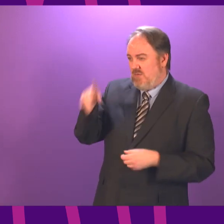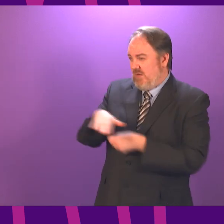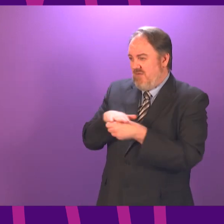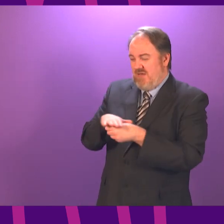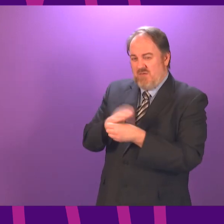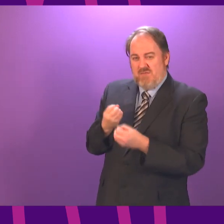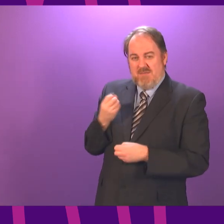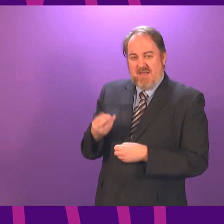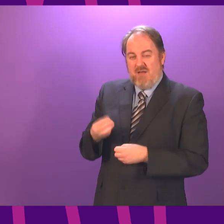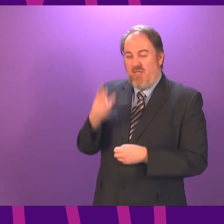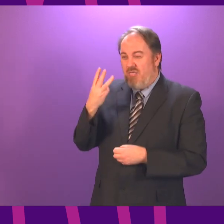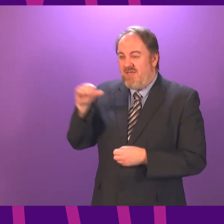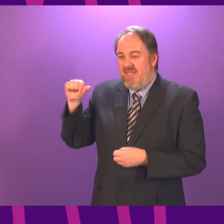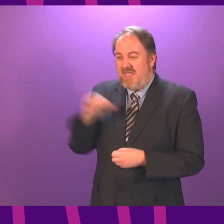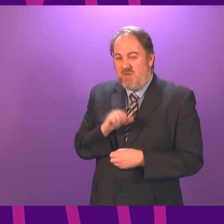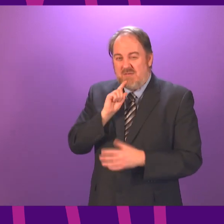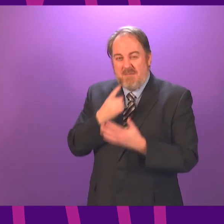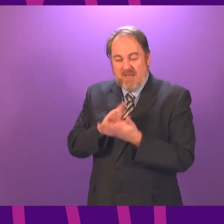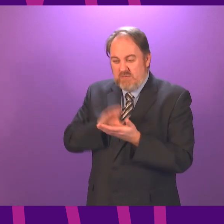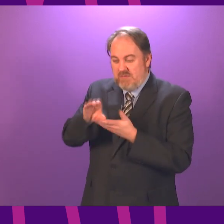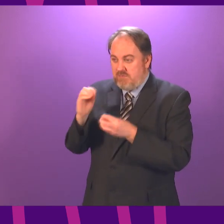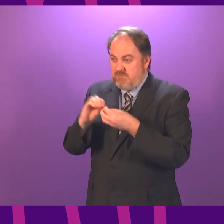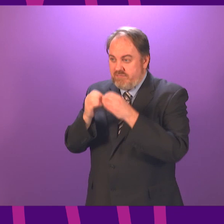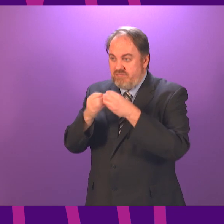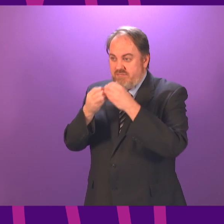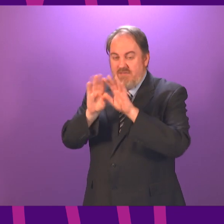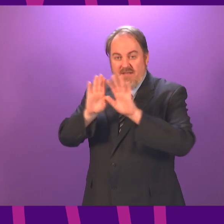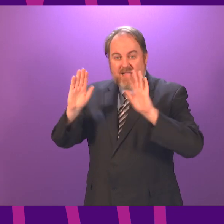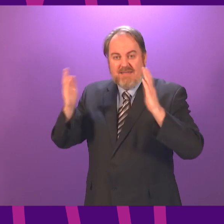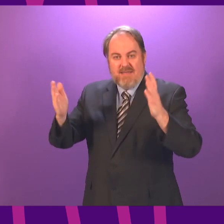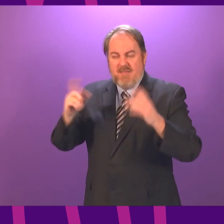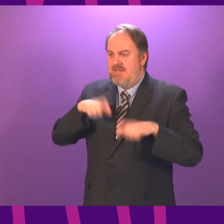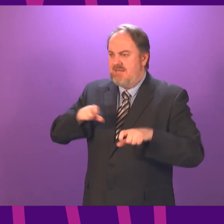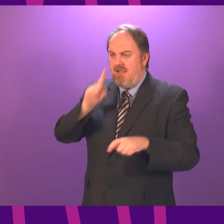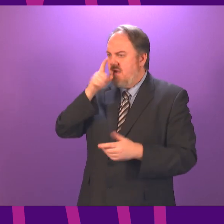who still cannot sell their home and move on. Our constituents are under immense pressure